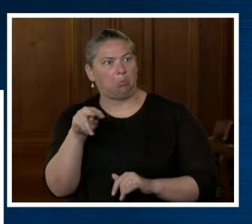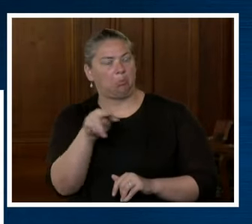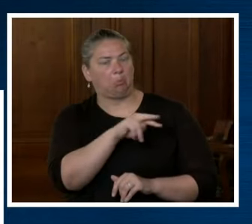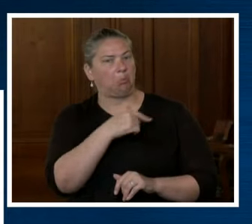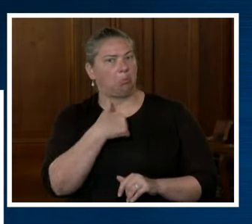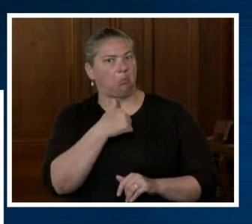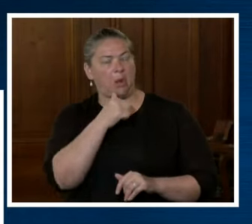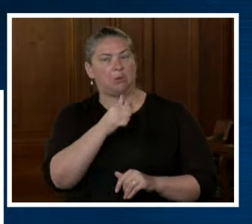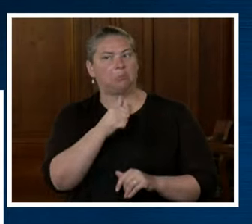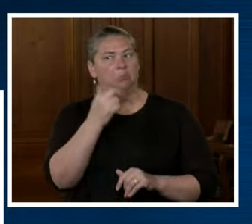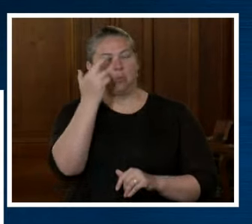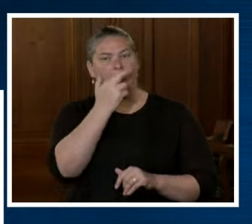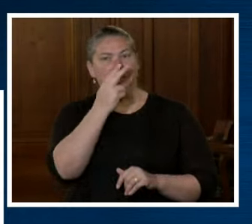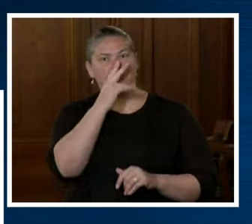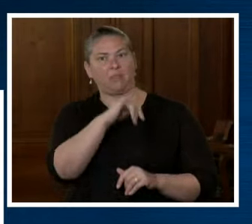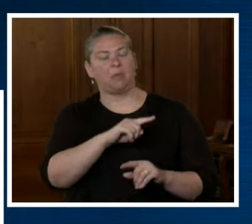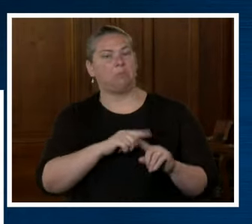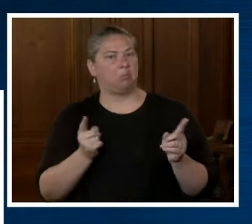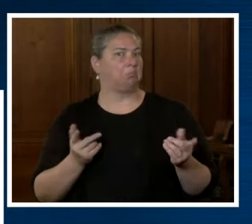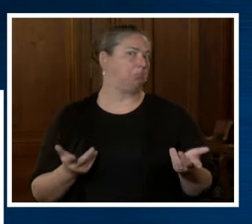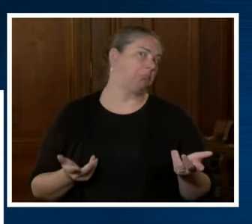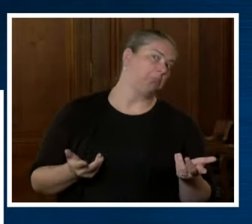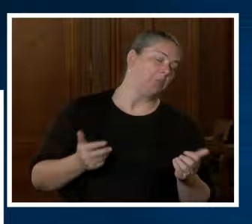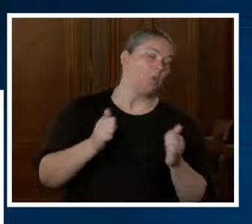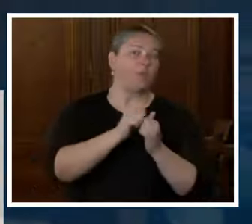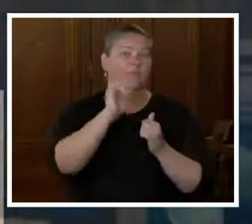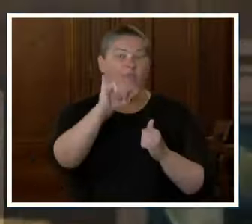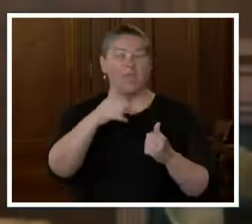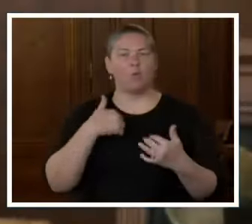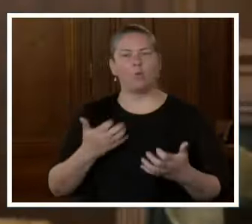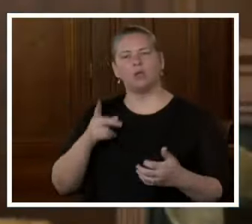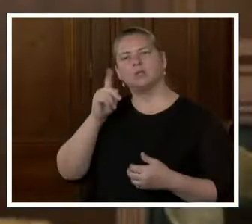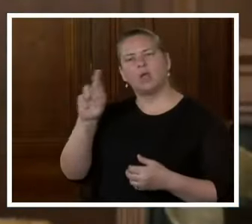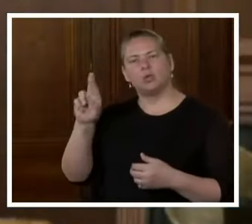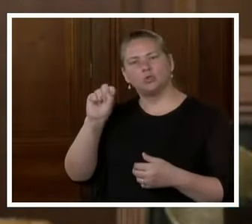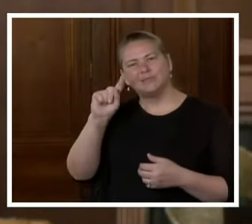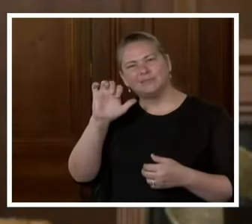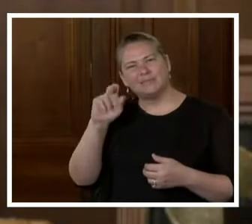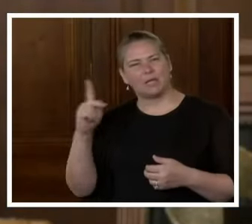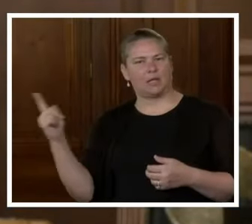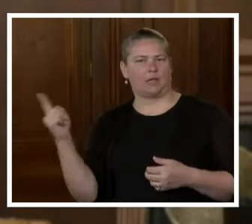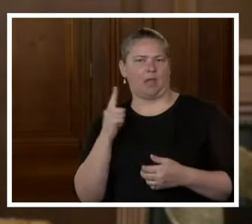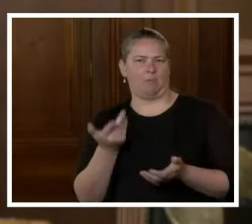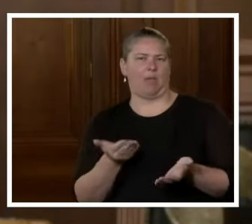TESTING THROUGH THE KROGER. GOING IN REVERSE ORDER, KROGER IS SORT OF LOOK A GENERAL